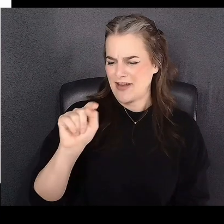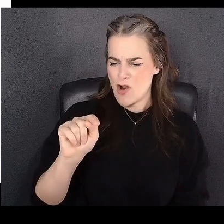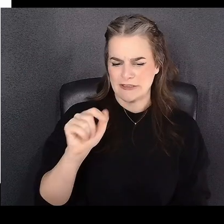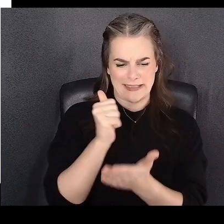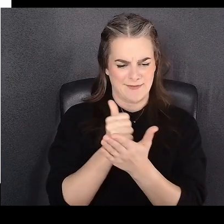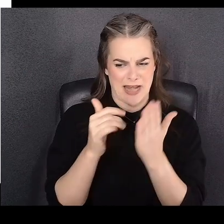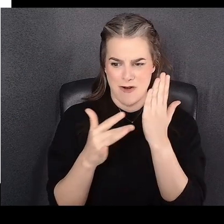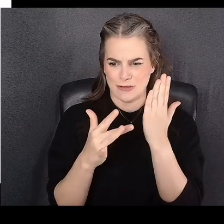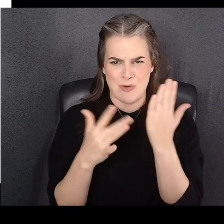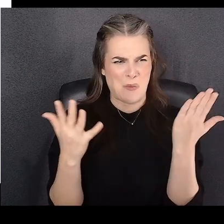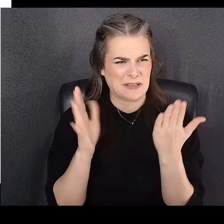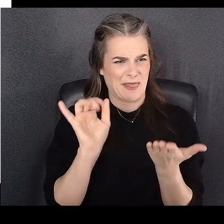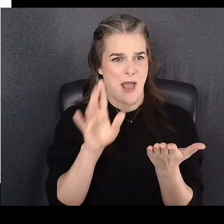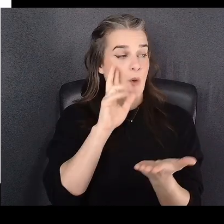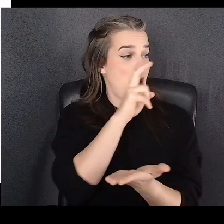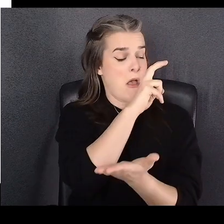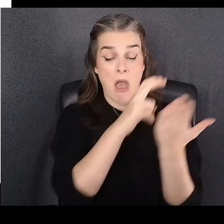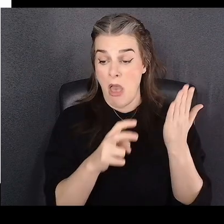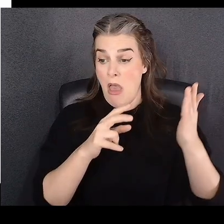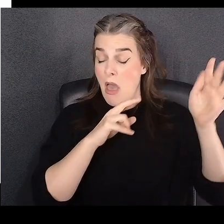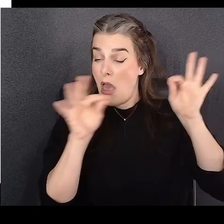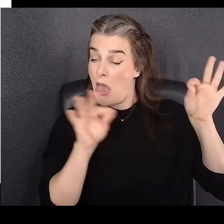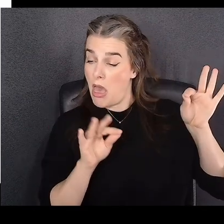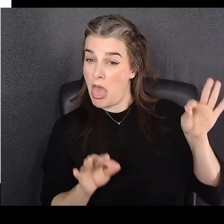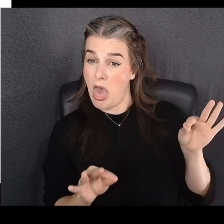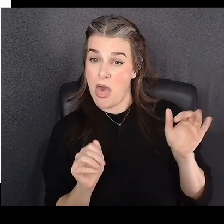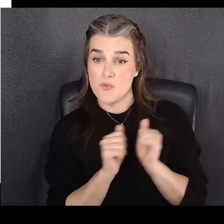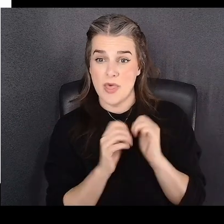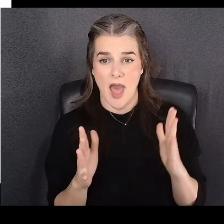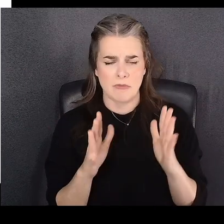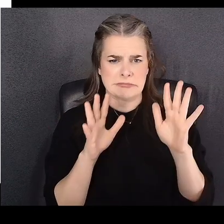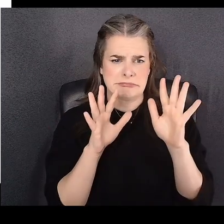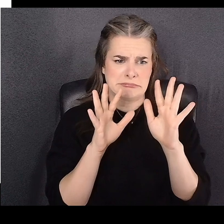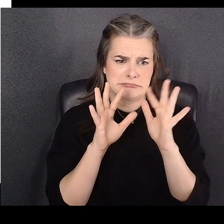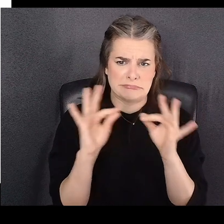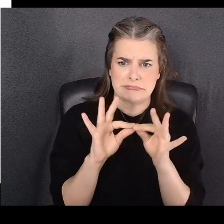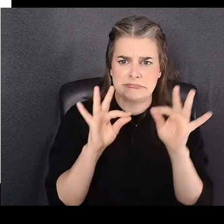So it's any device or software or equipment that helps